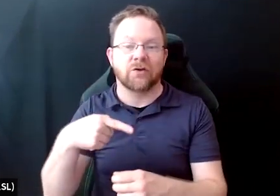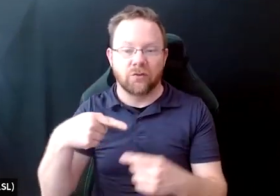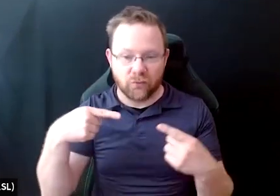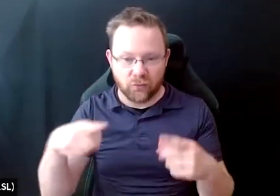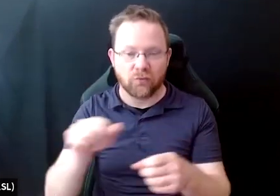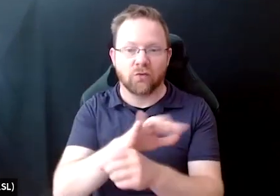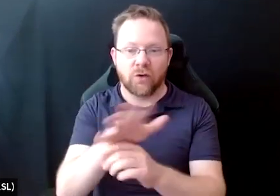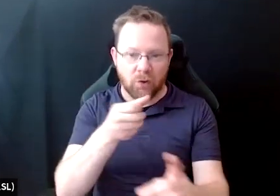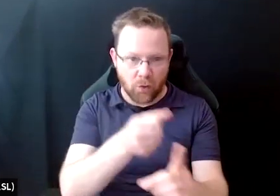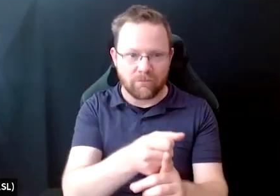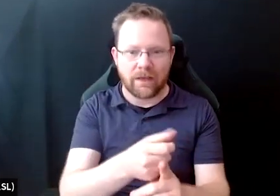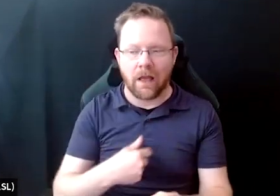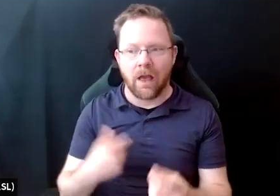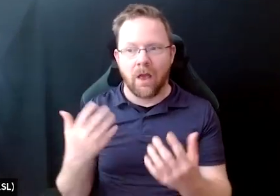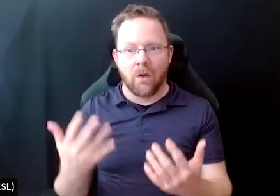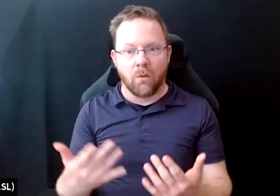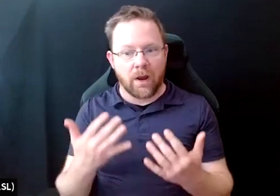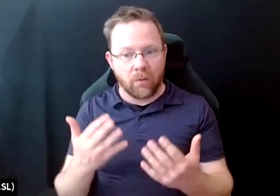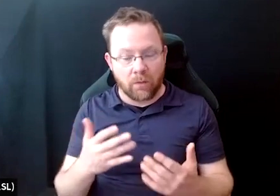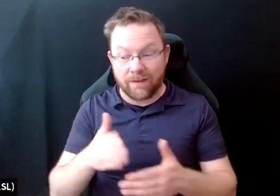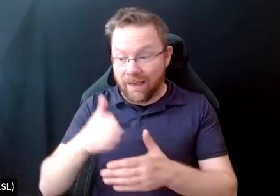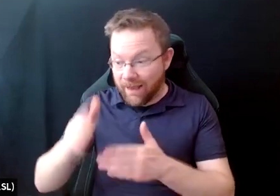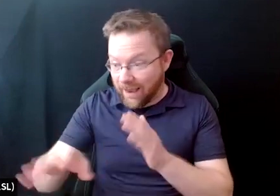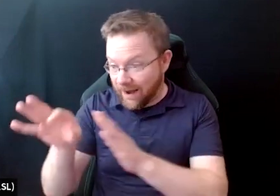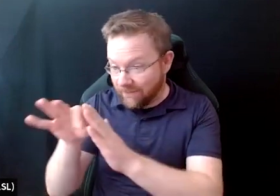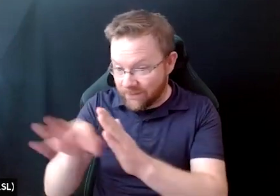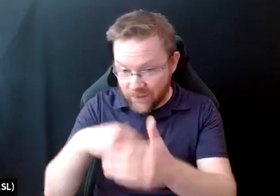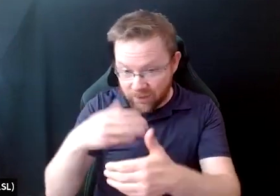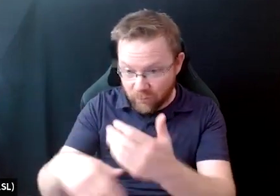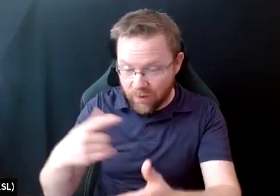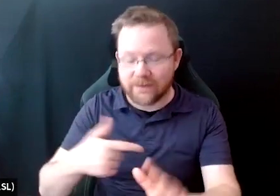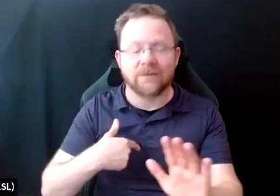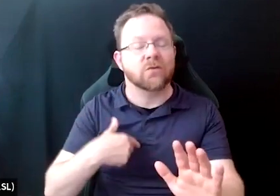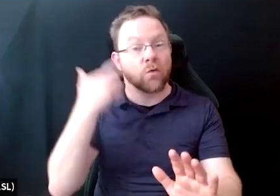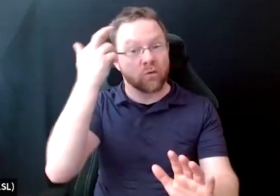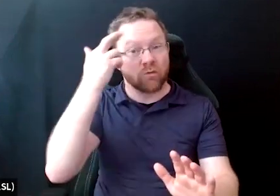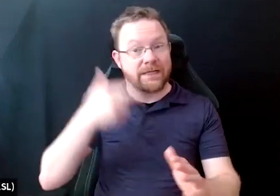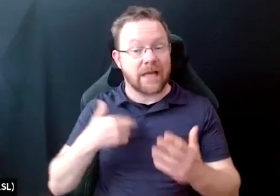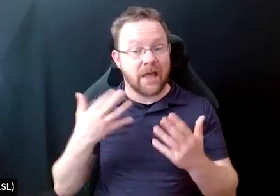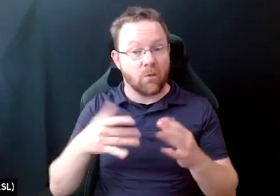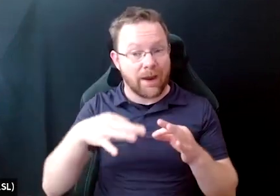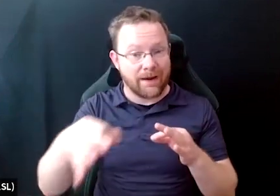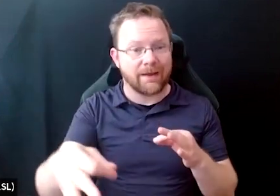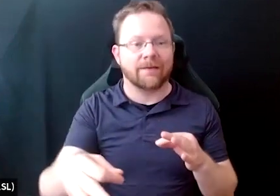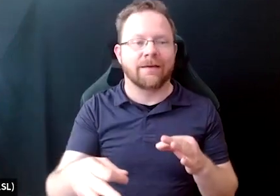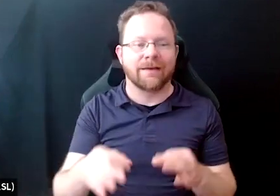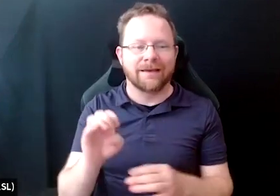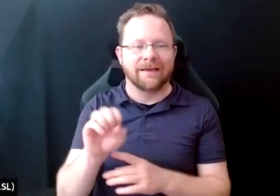I waited until the end of the selections. There is a reason for it, ESA requires all applicants